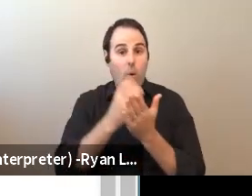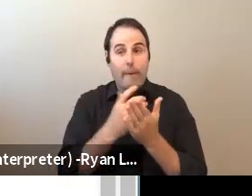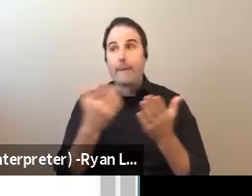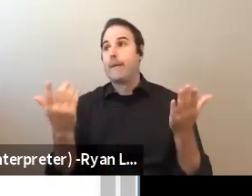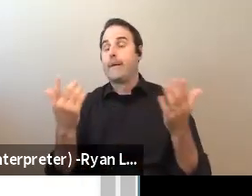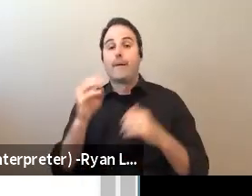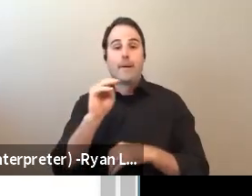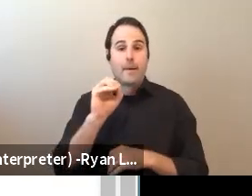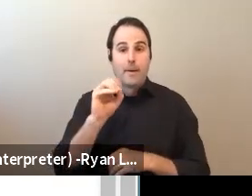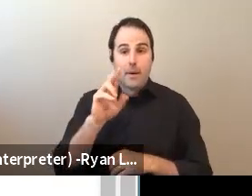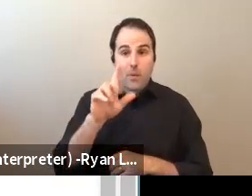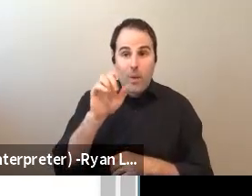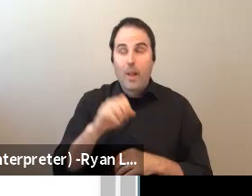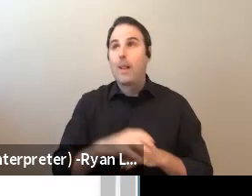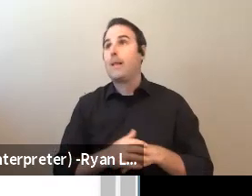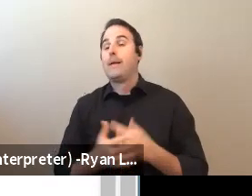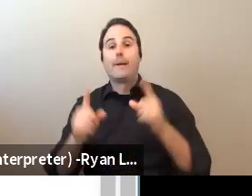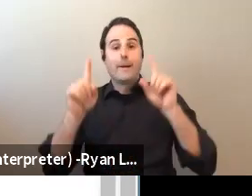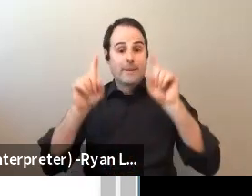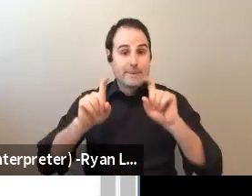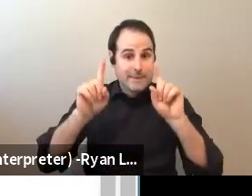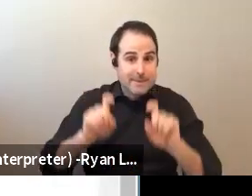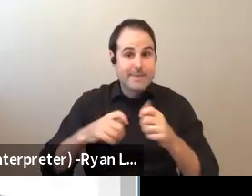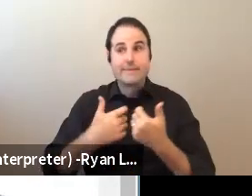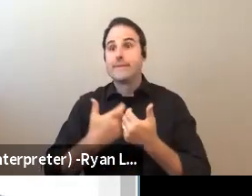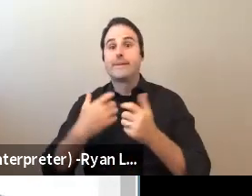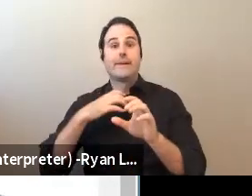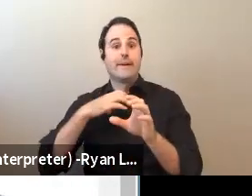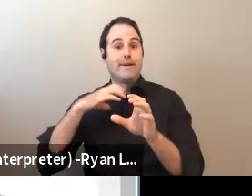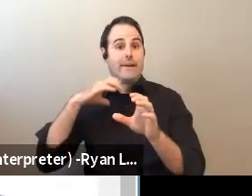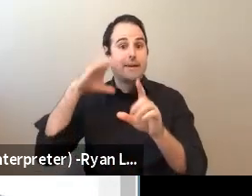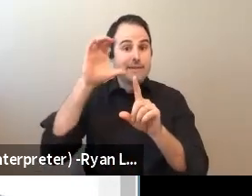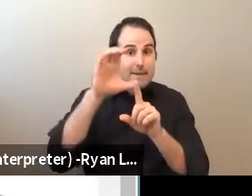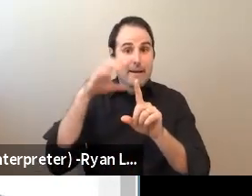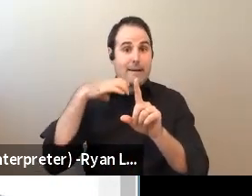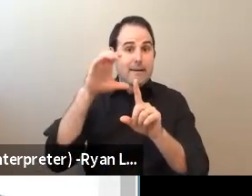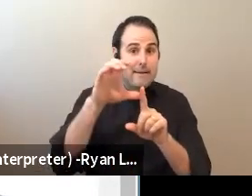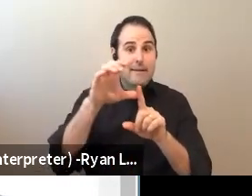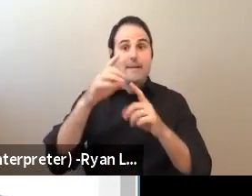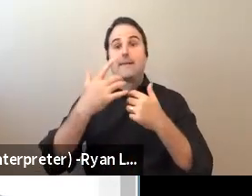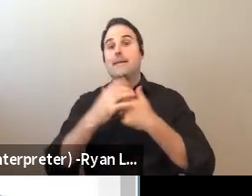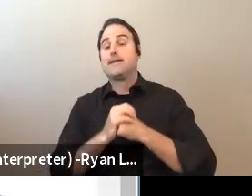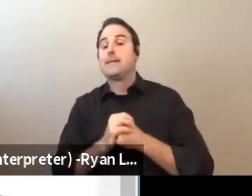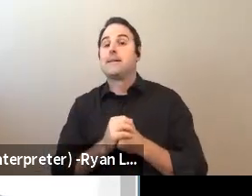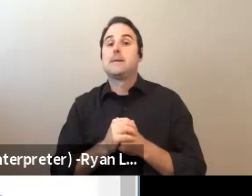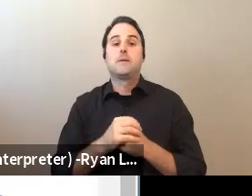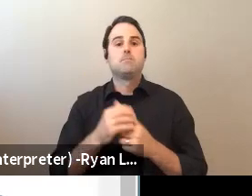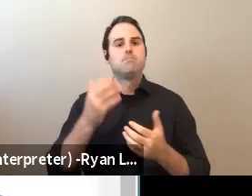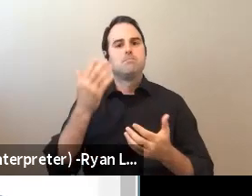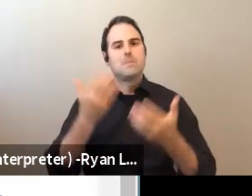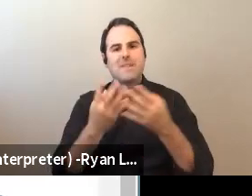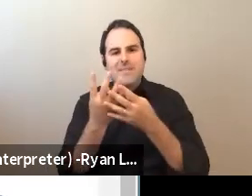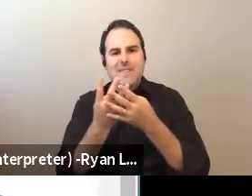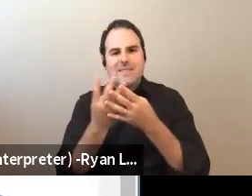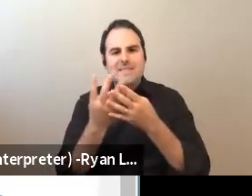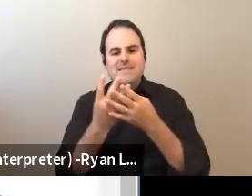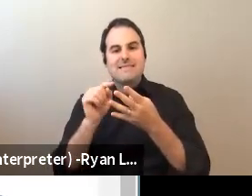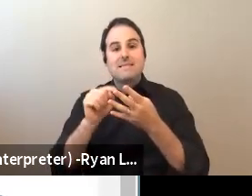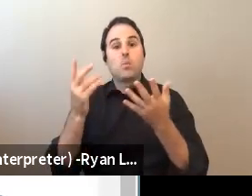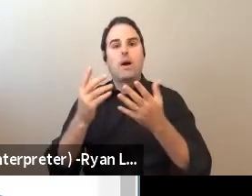Sally Potter: Let's see. I want some quizzes, maybe assignments and then I probably want to do some filtering by grade level as well. So if I